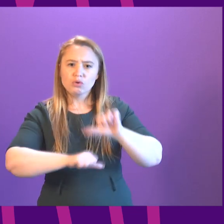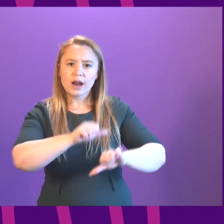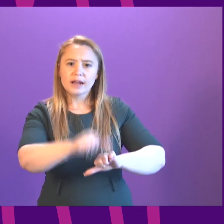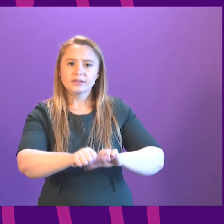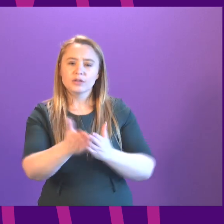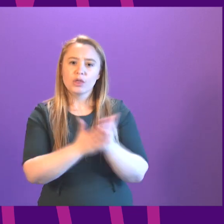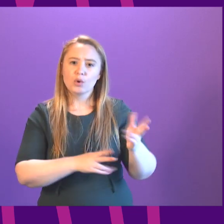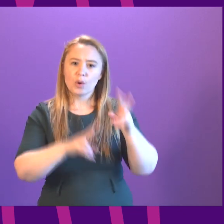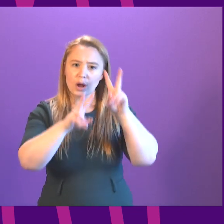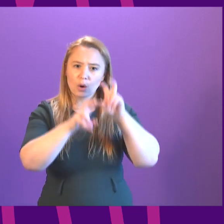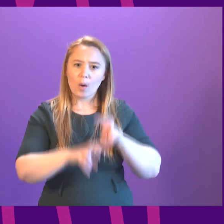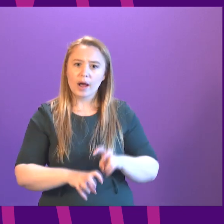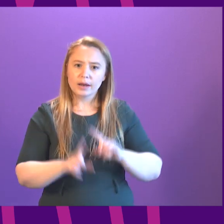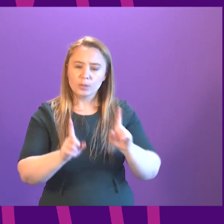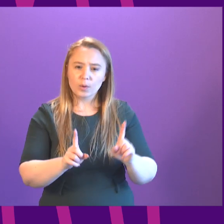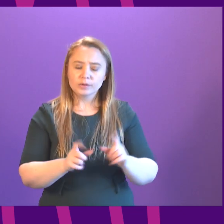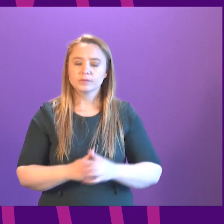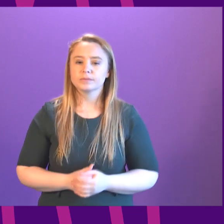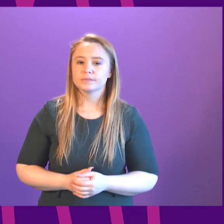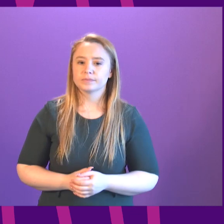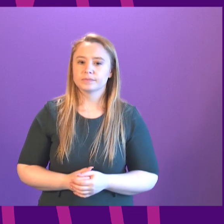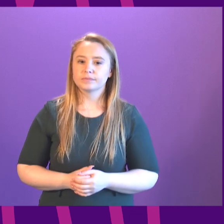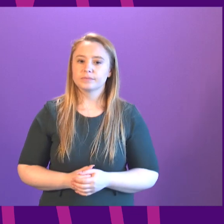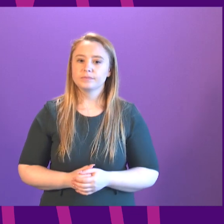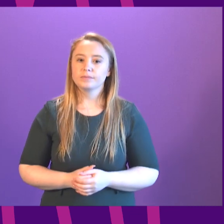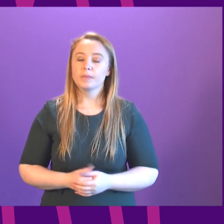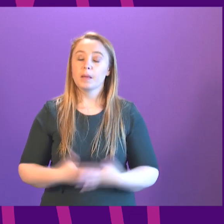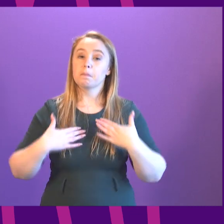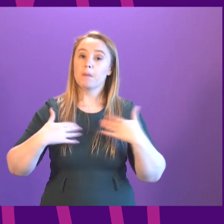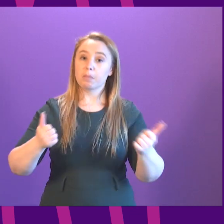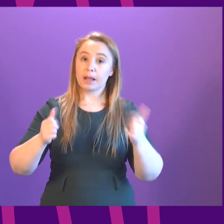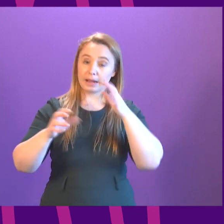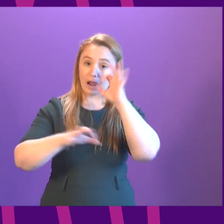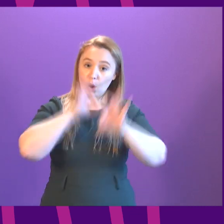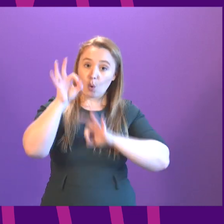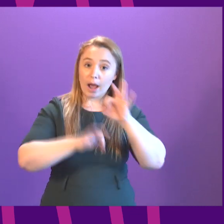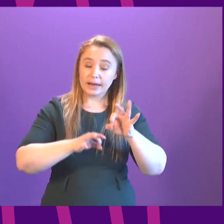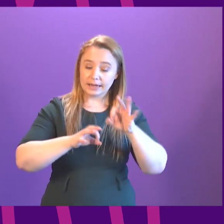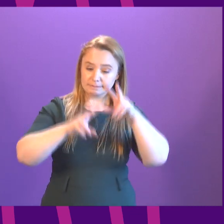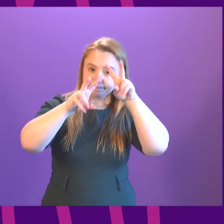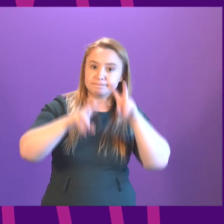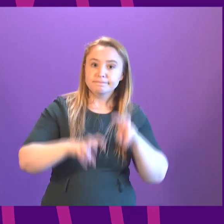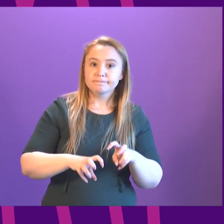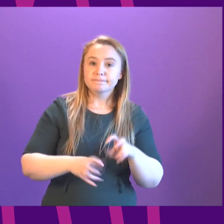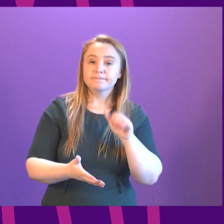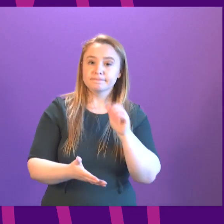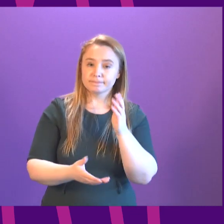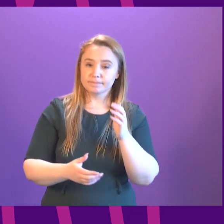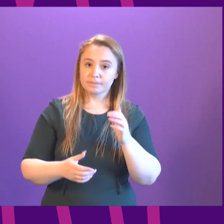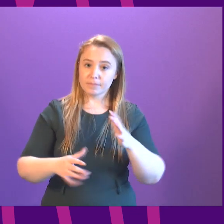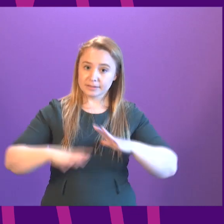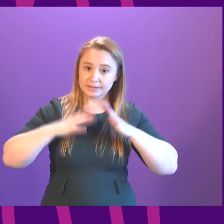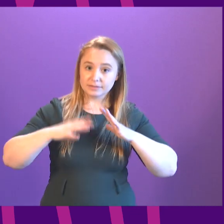The First Minister: We have already committed to a public inquiry, and the health secretary is progressing the plans for that. No public inquiry on any issue